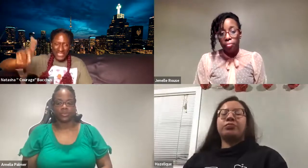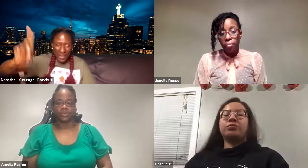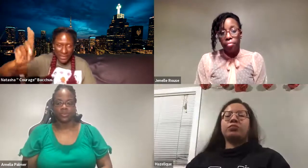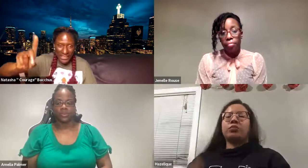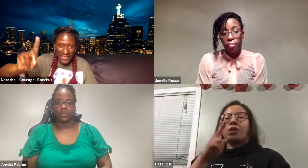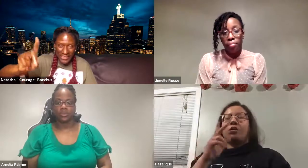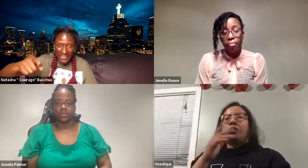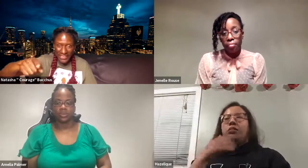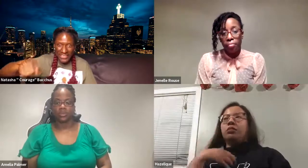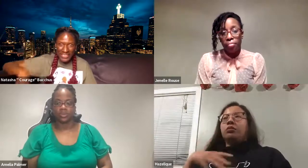dominique?